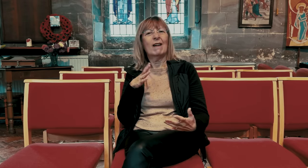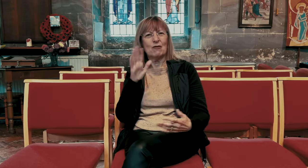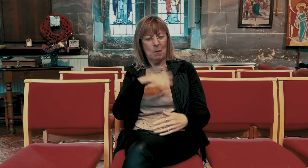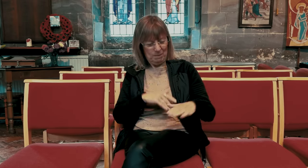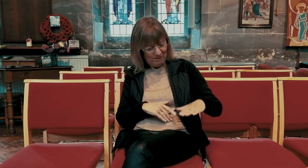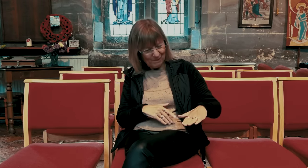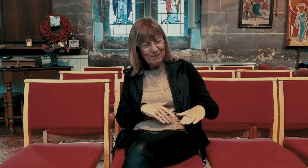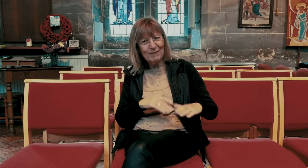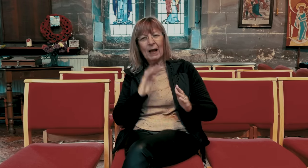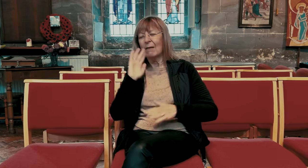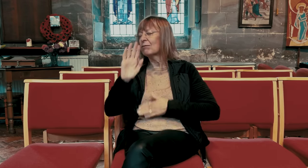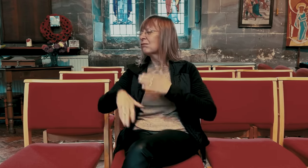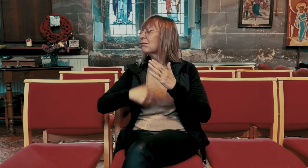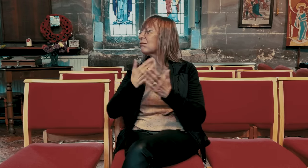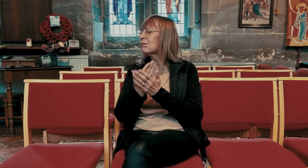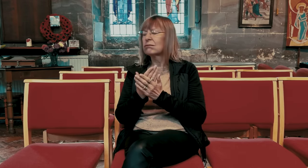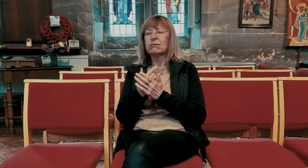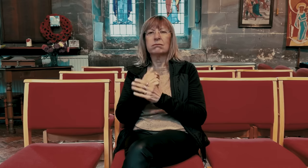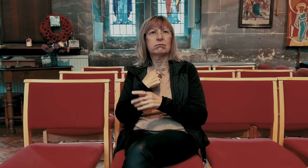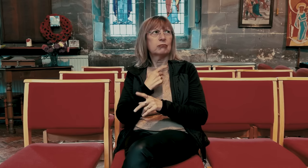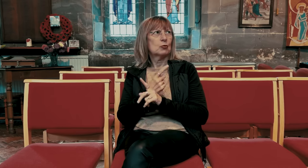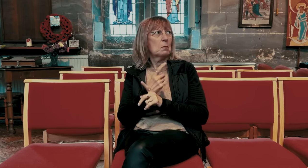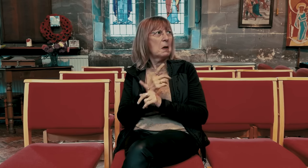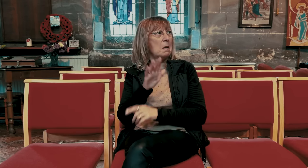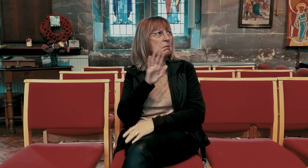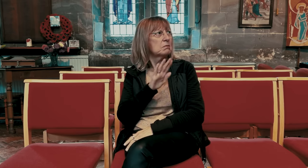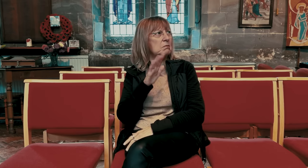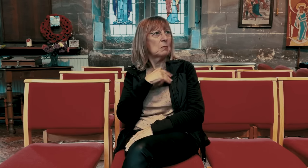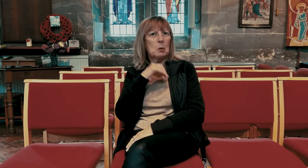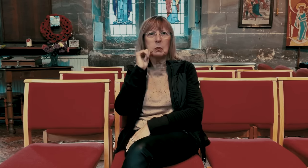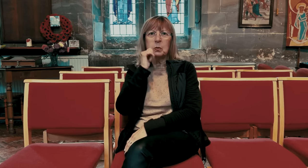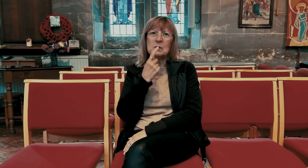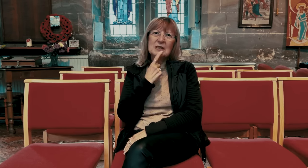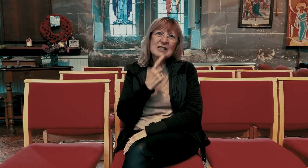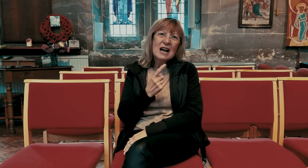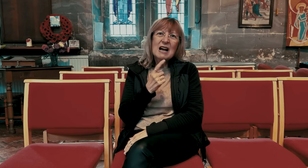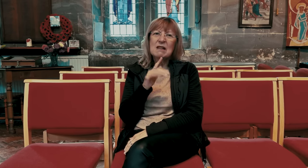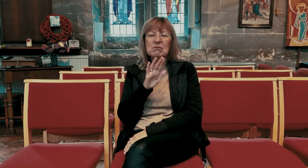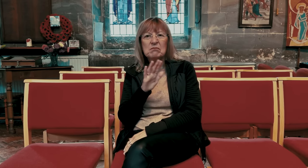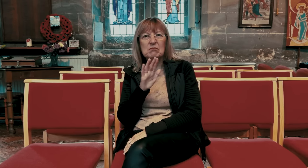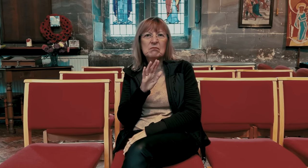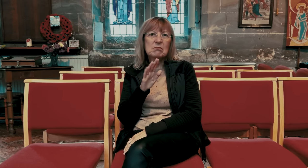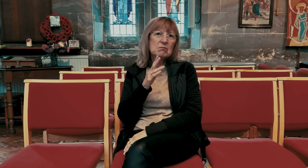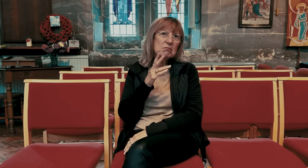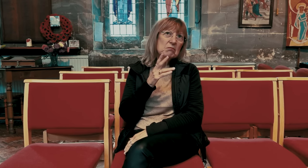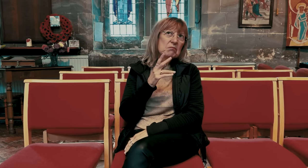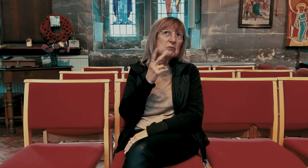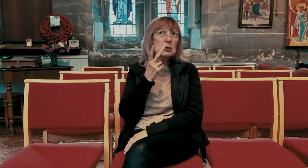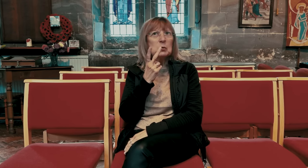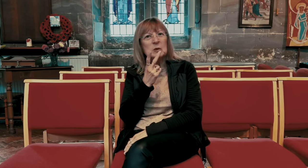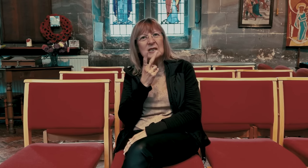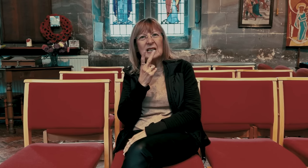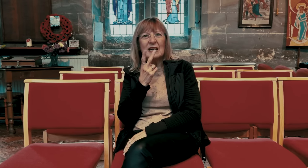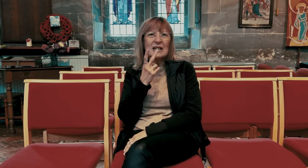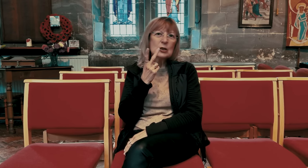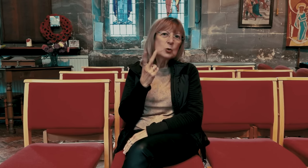so I didn't fully understand them, so there was a huge disconnect for me for around 22 years.